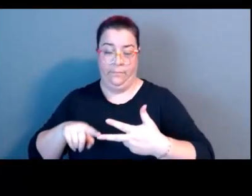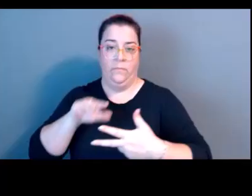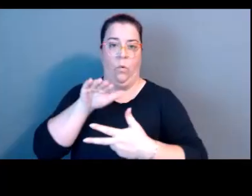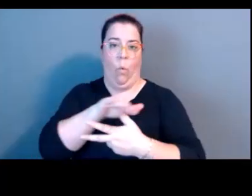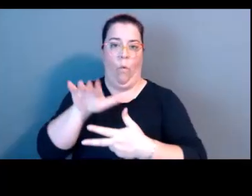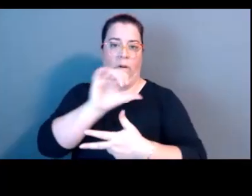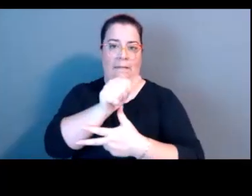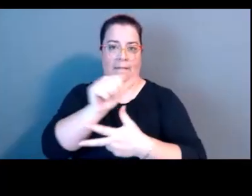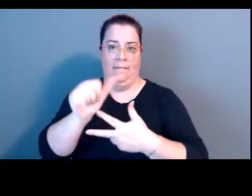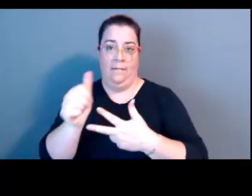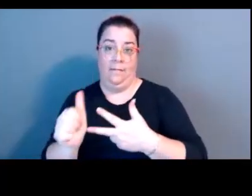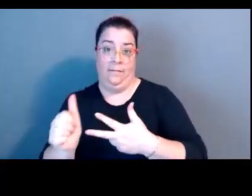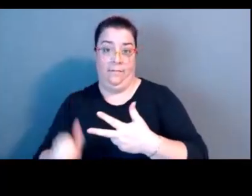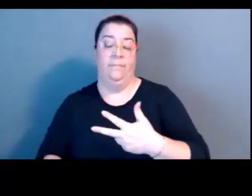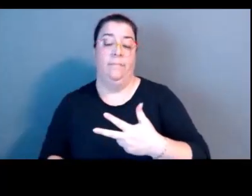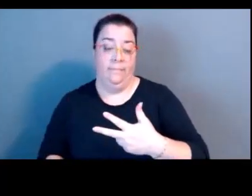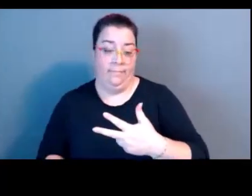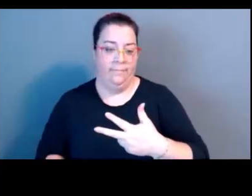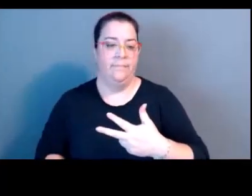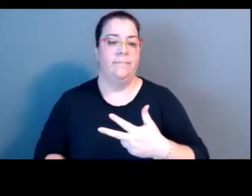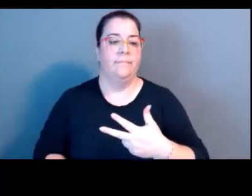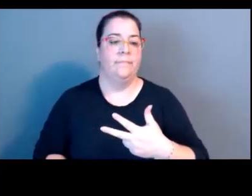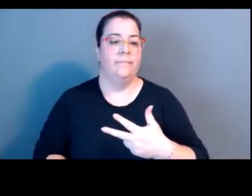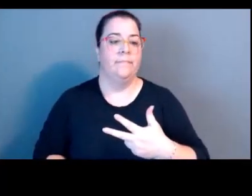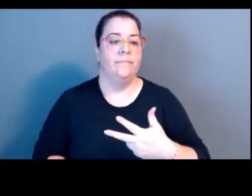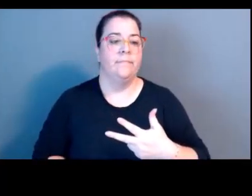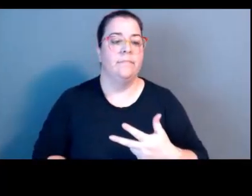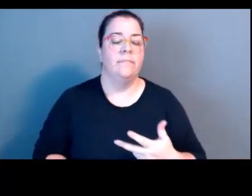Here we are looking at the potential for the project to develop and enhance your